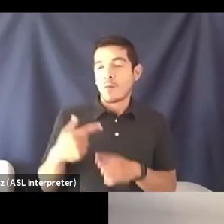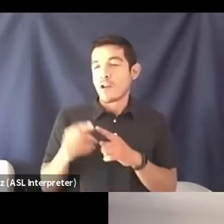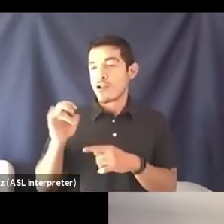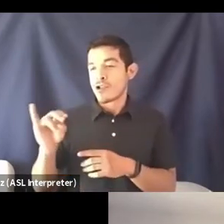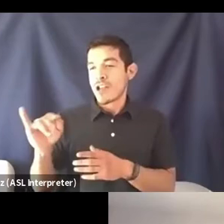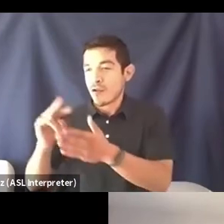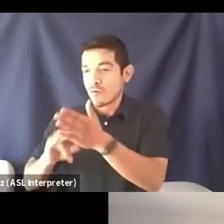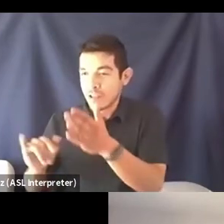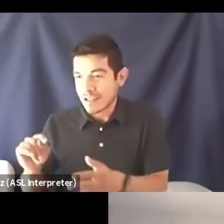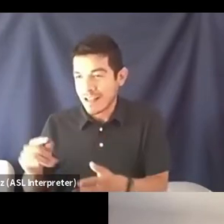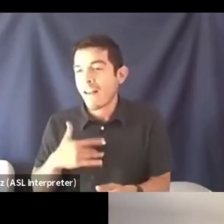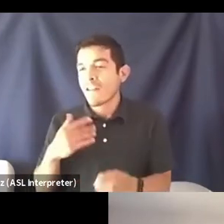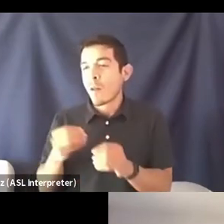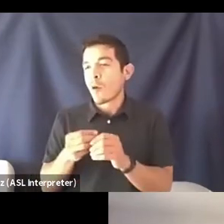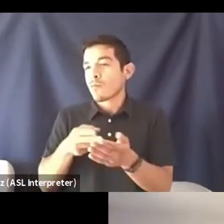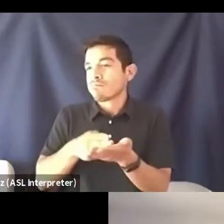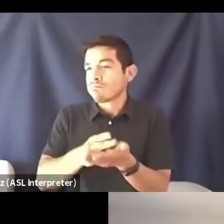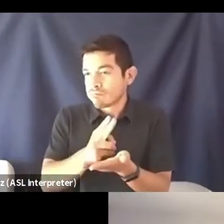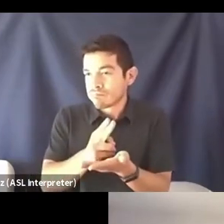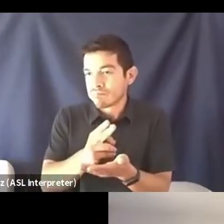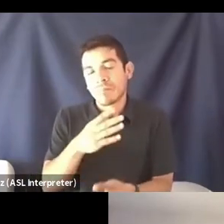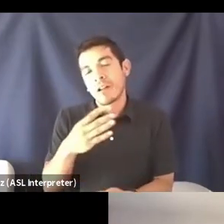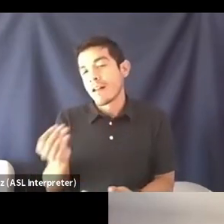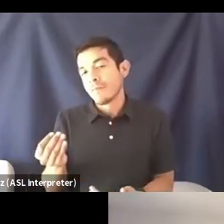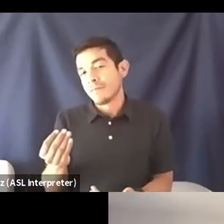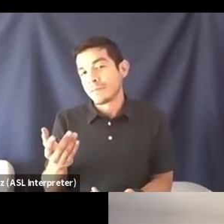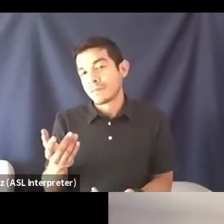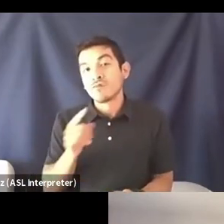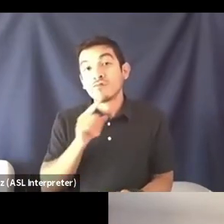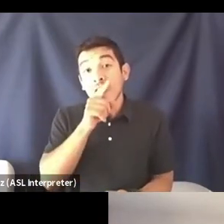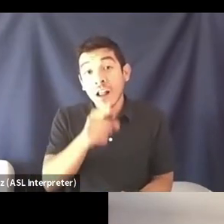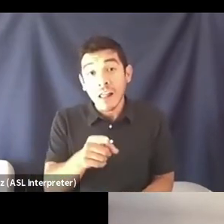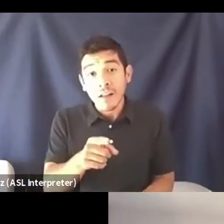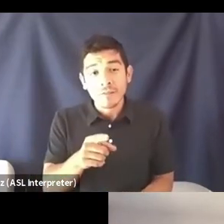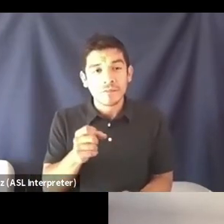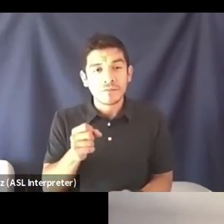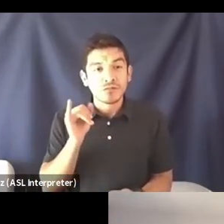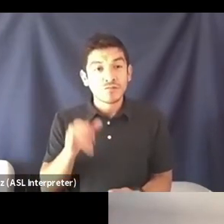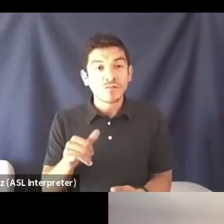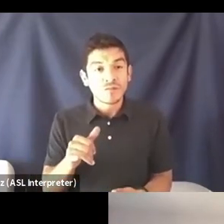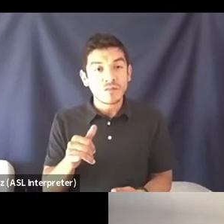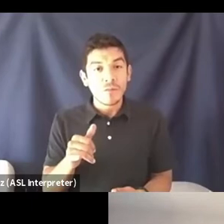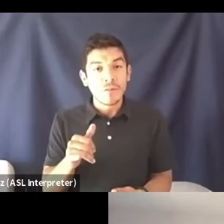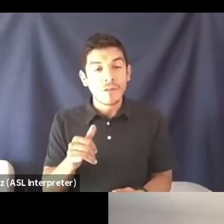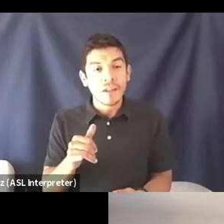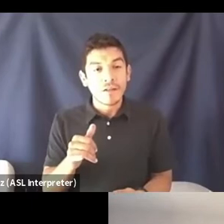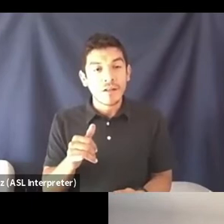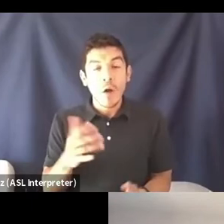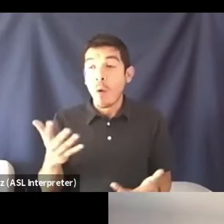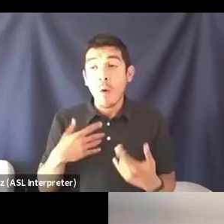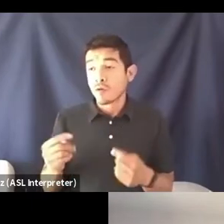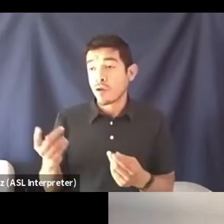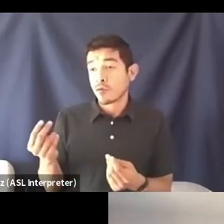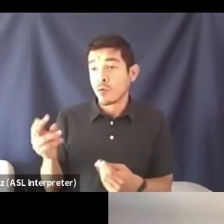It felt the most authentic and real. And so the thing we just tried to do was to make it clear